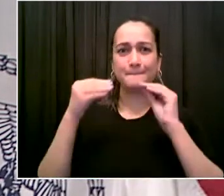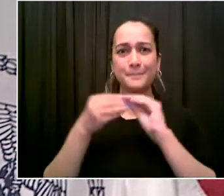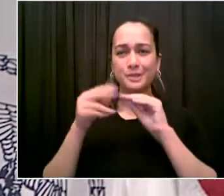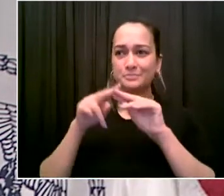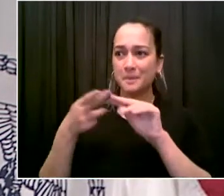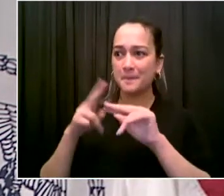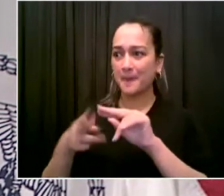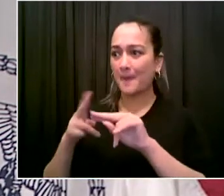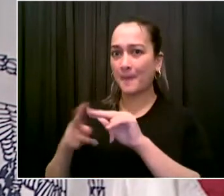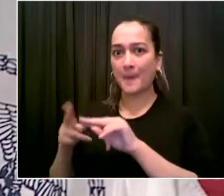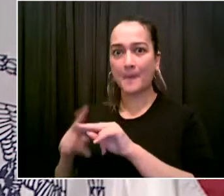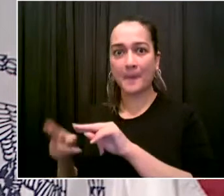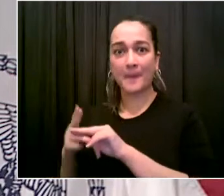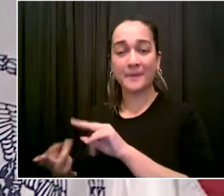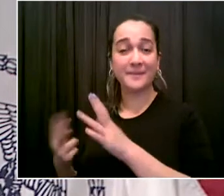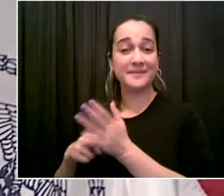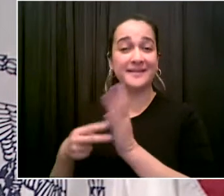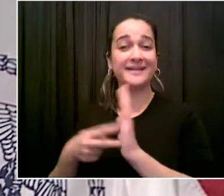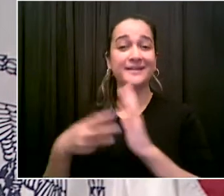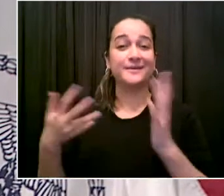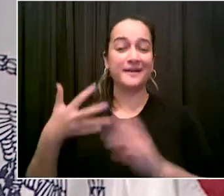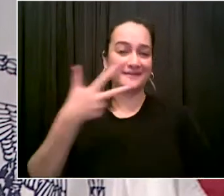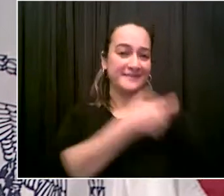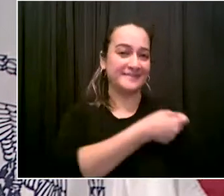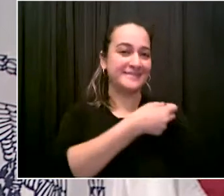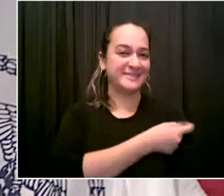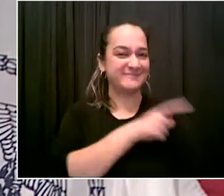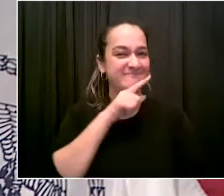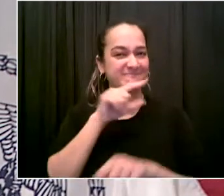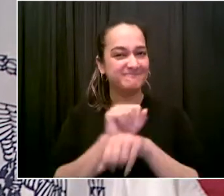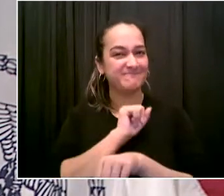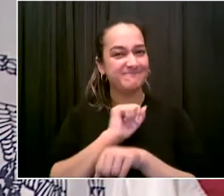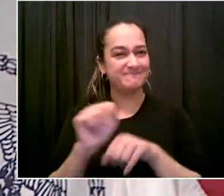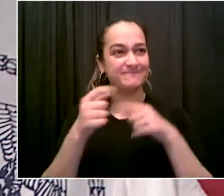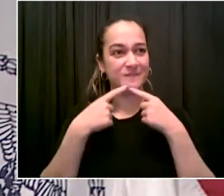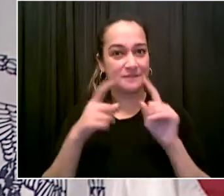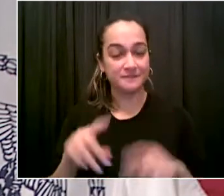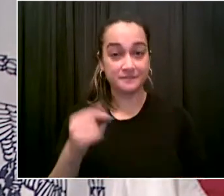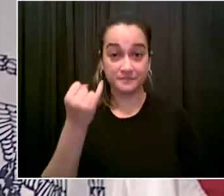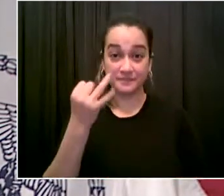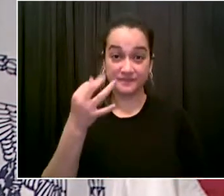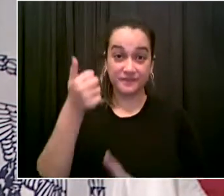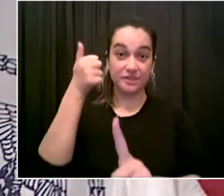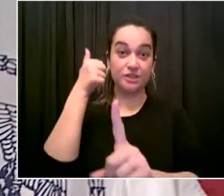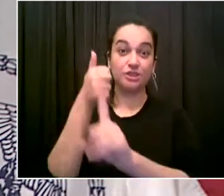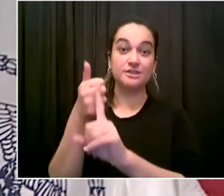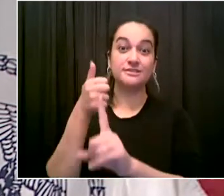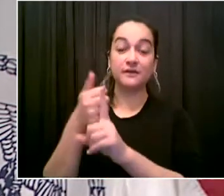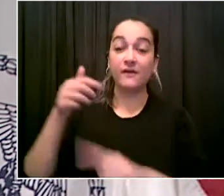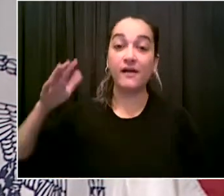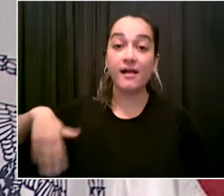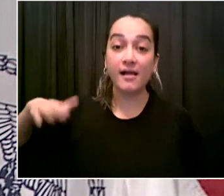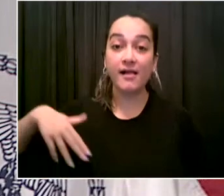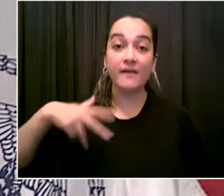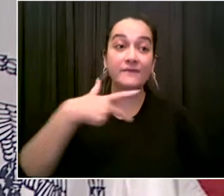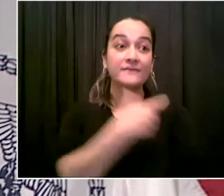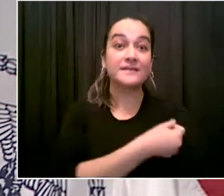POWER OF VACCINATION IS CLEAR. YOU SEE IT IN TODAY'S INDICATORS. PASSING 8 MILLION VAINCCAIOTNS